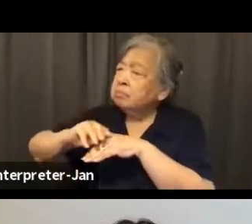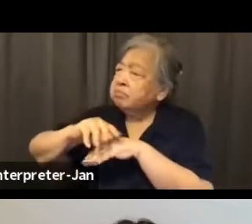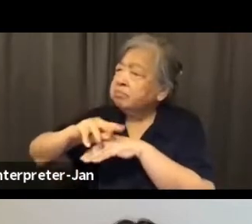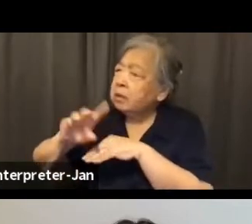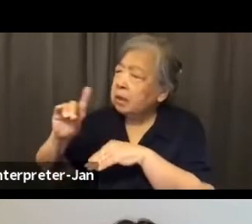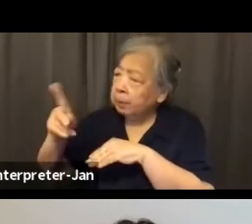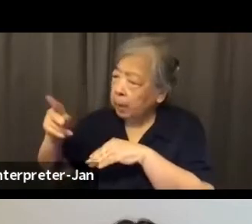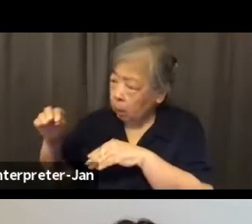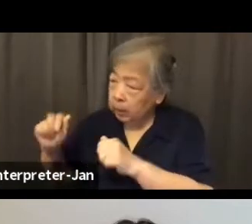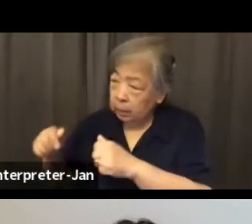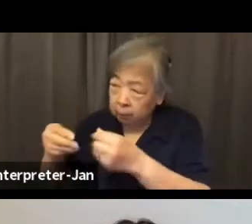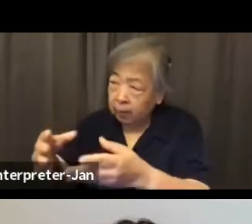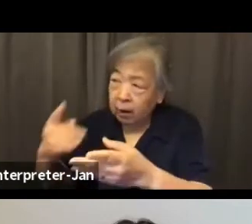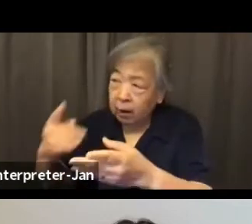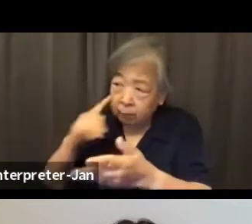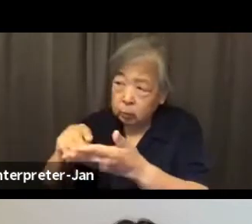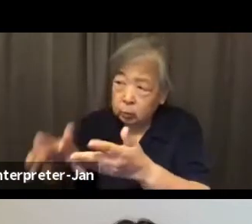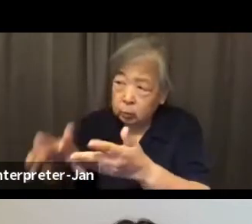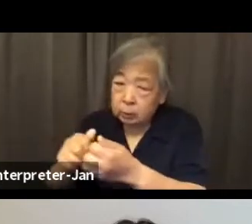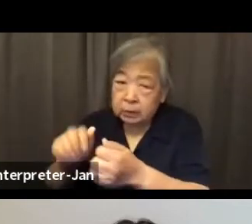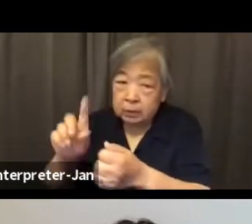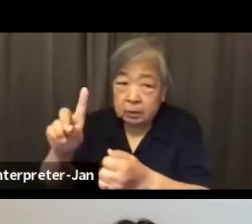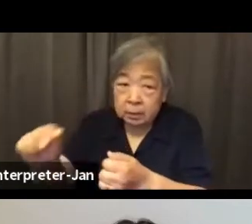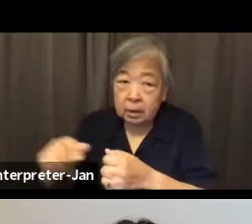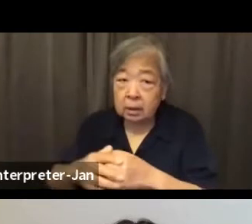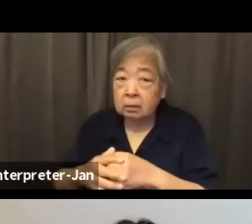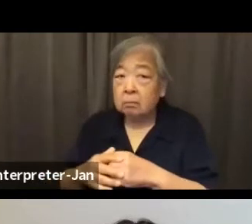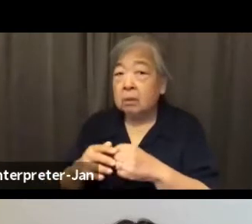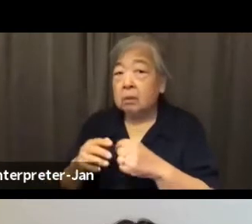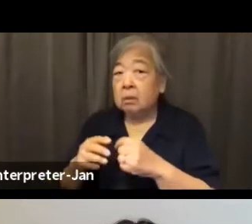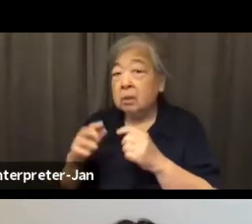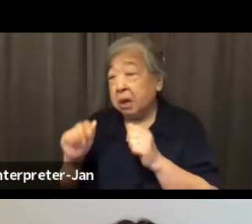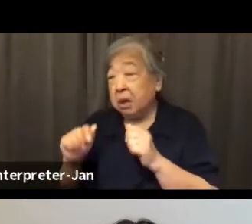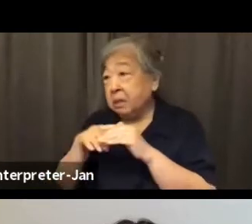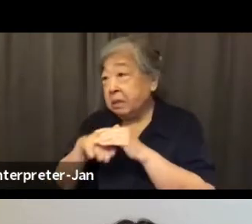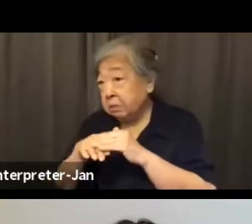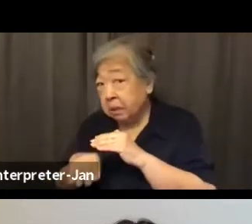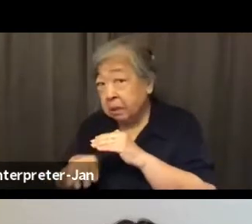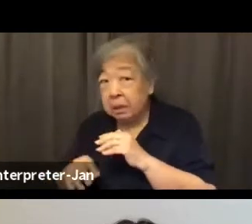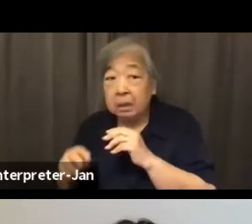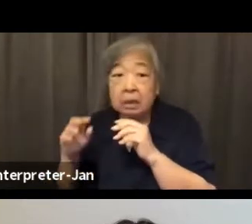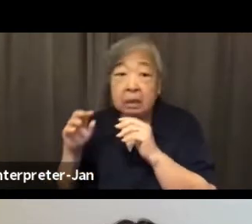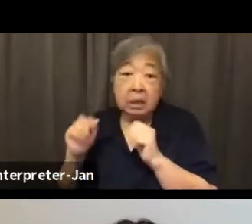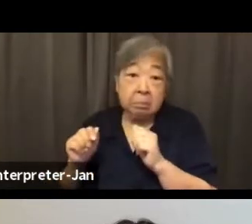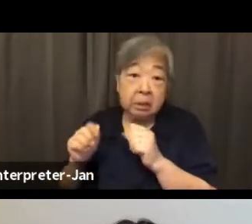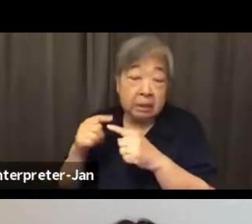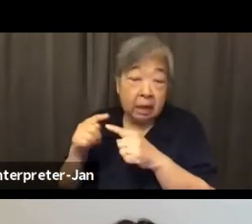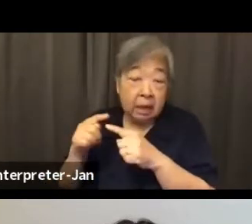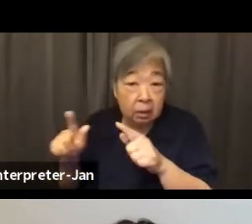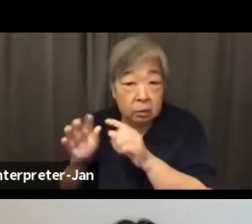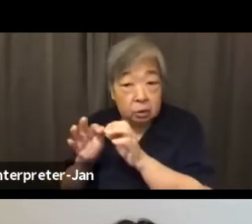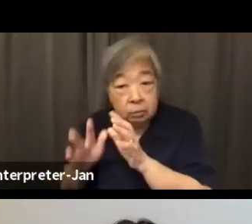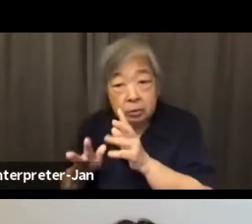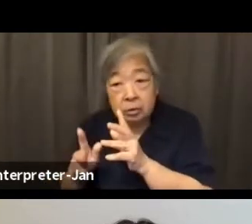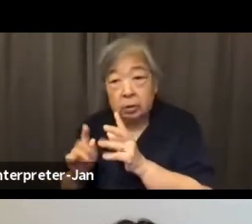The options were assistive devices, sign language interpreters, certified or qualified per the